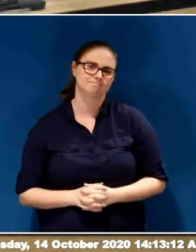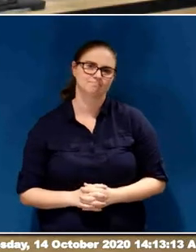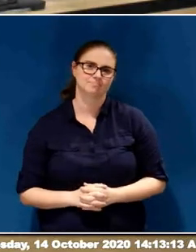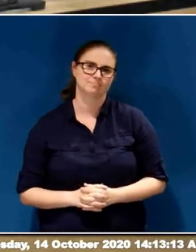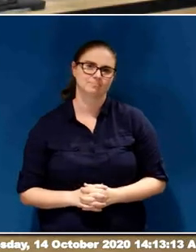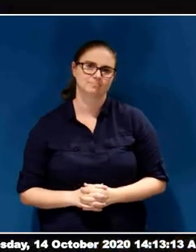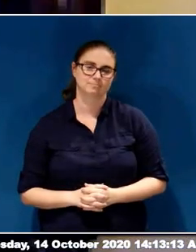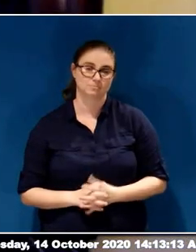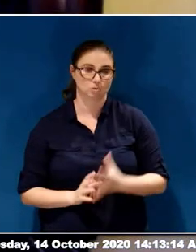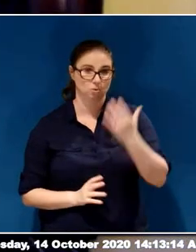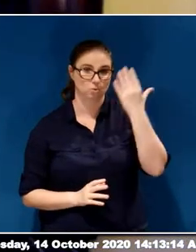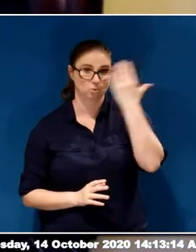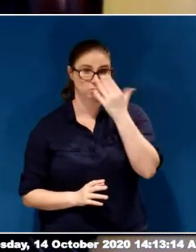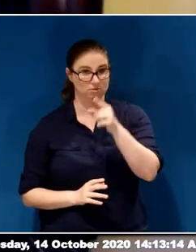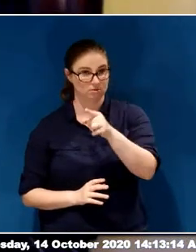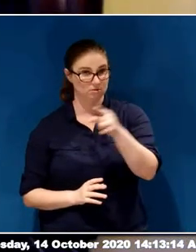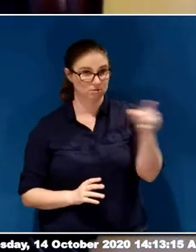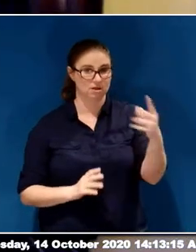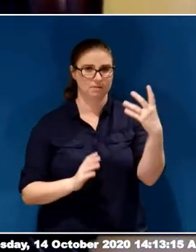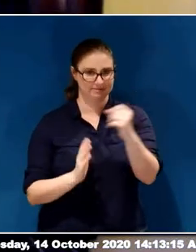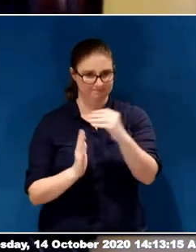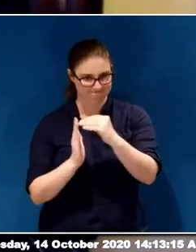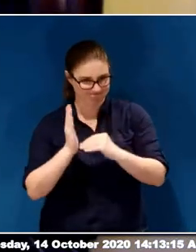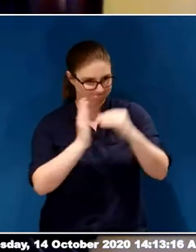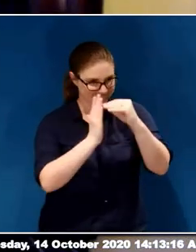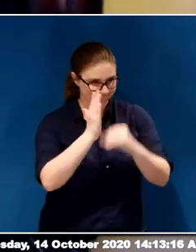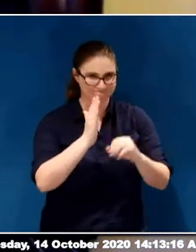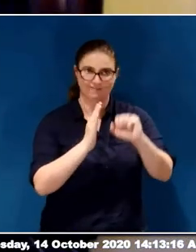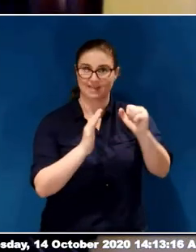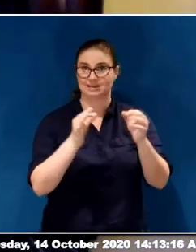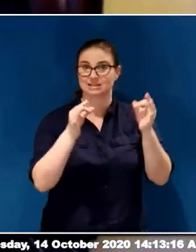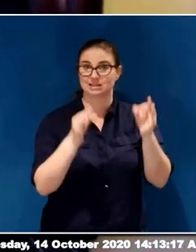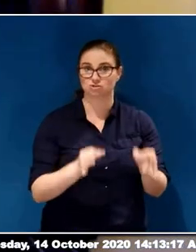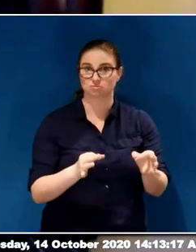decision, and the presumed benefit of an intervention.